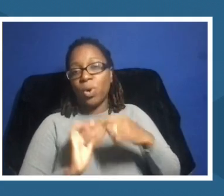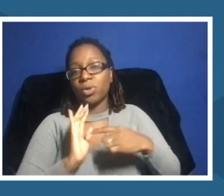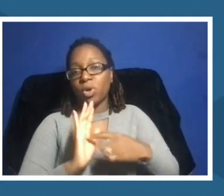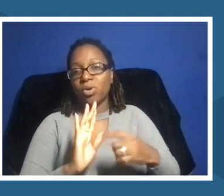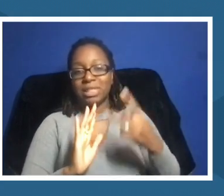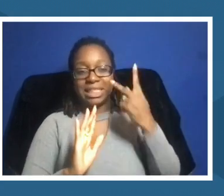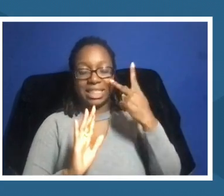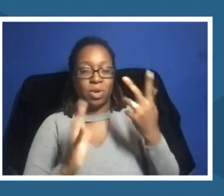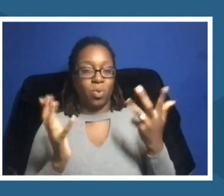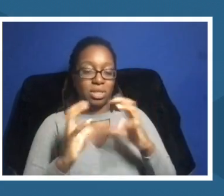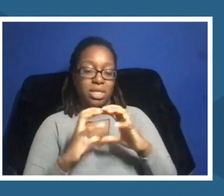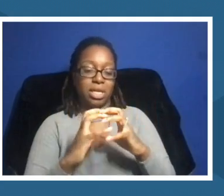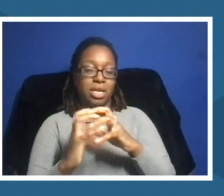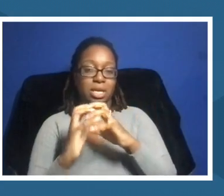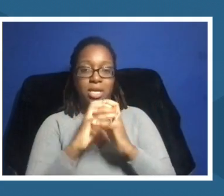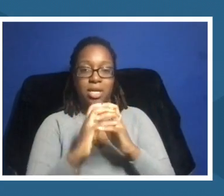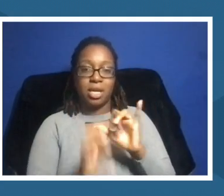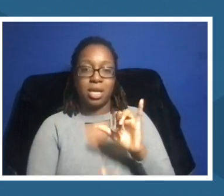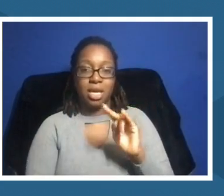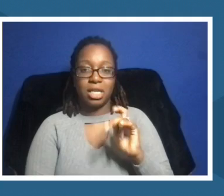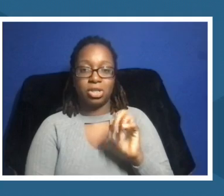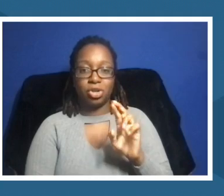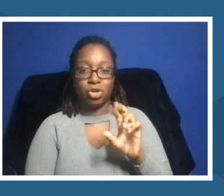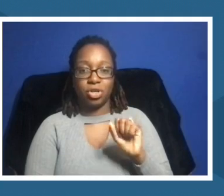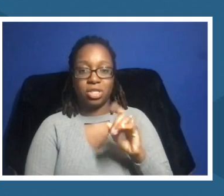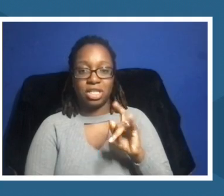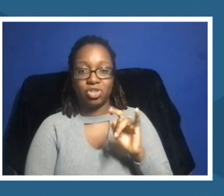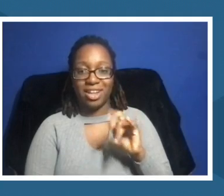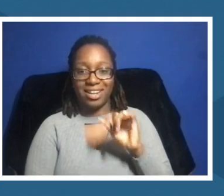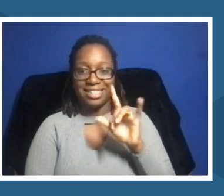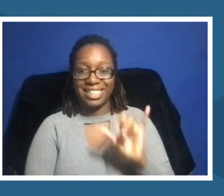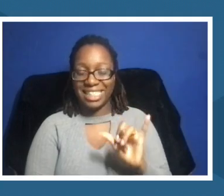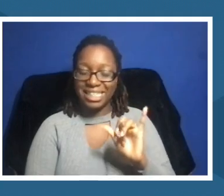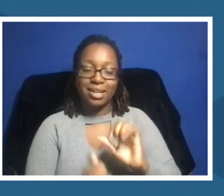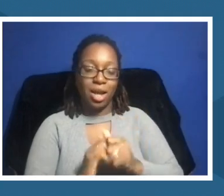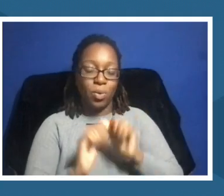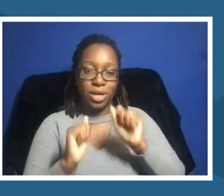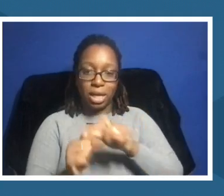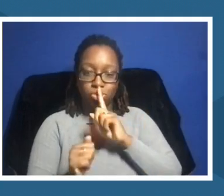we have and so my question to you with all of that uh